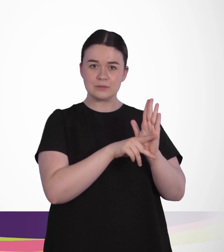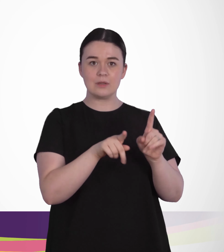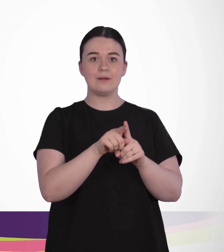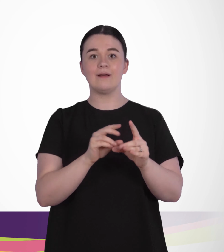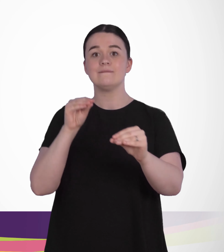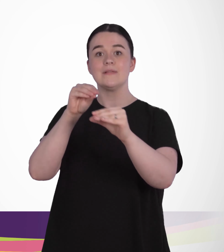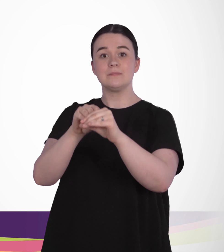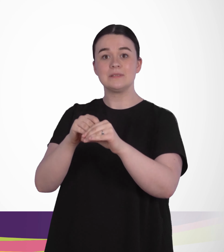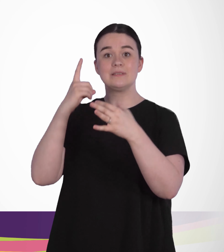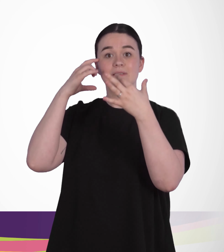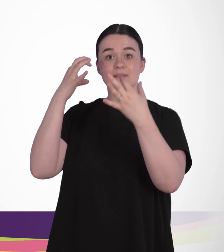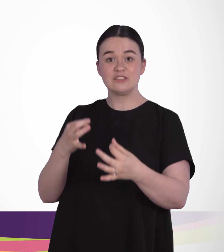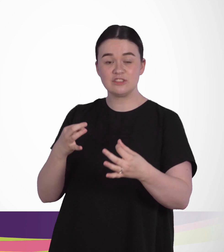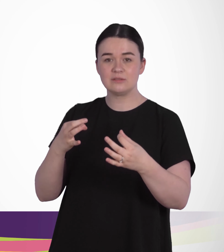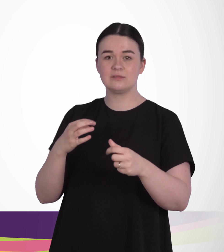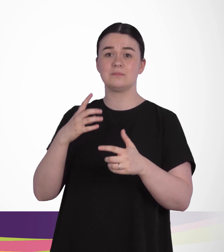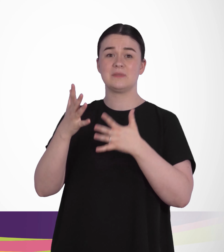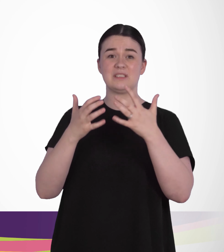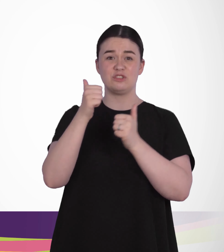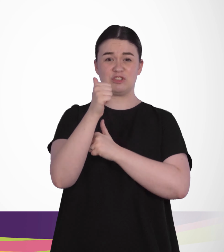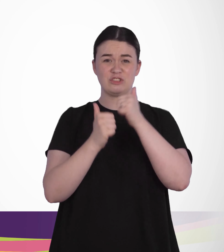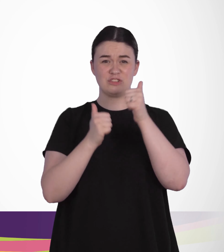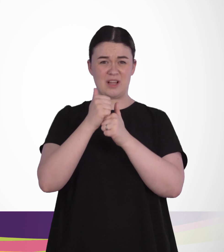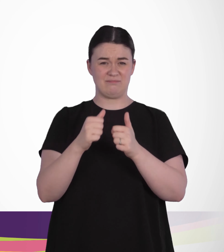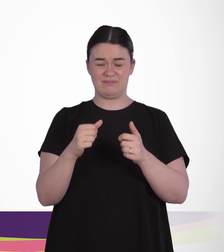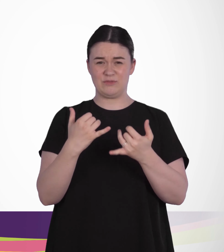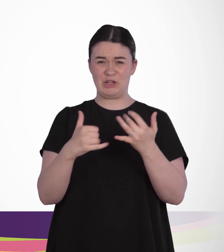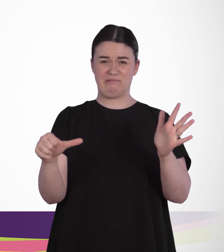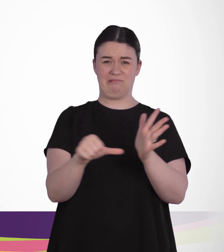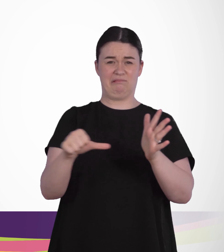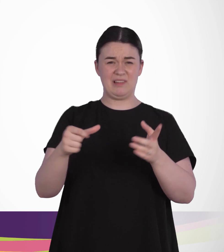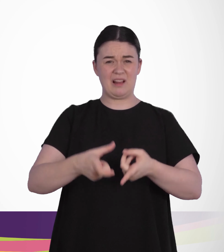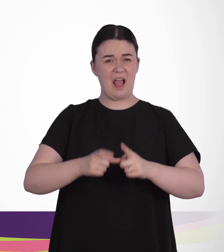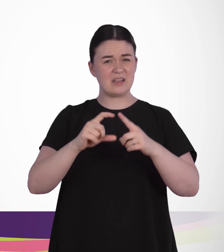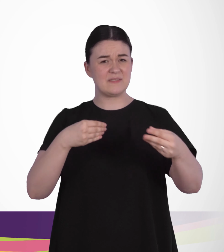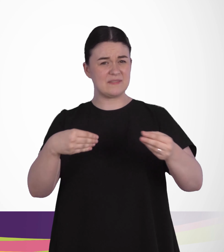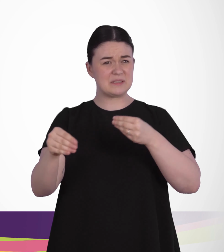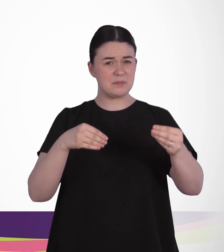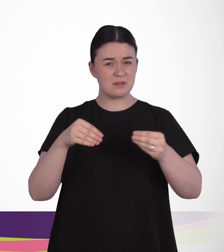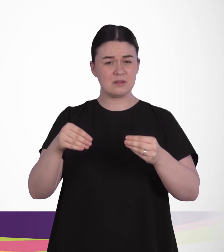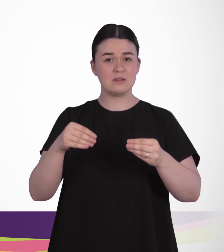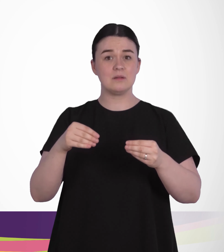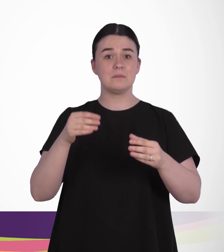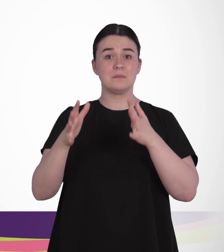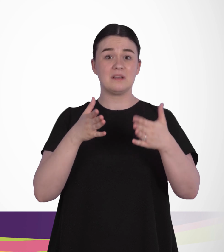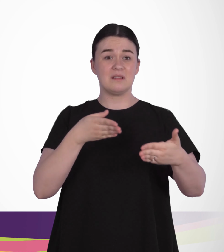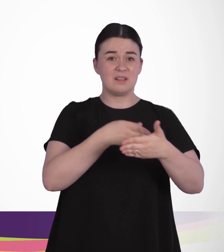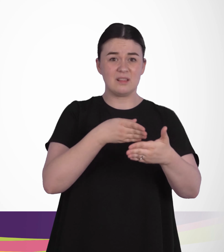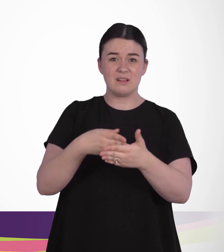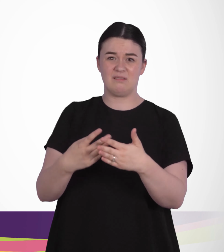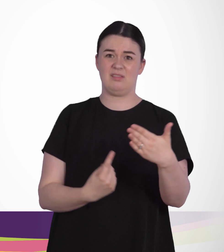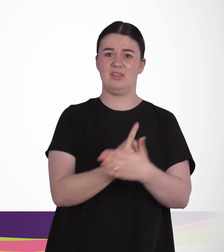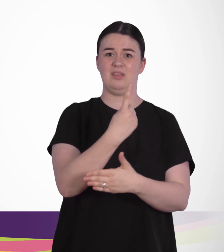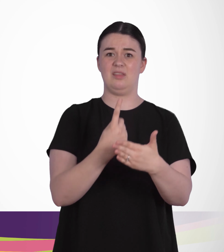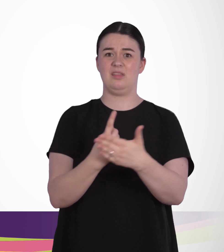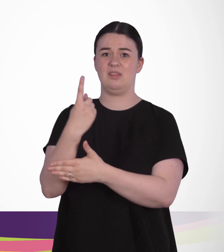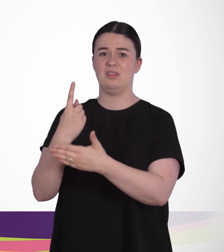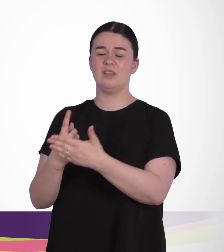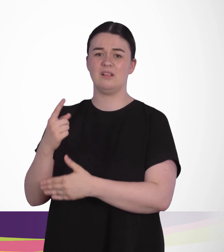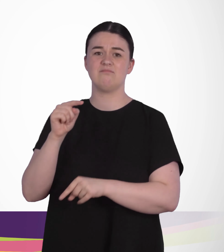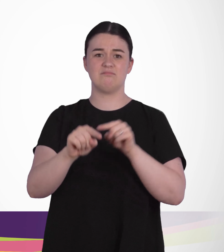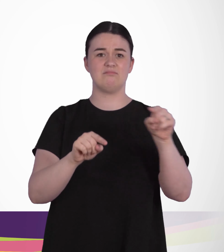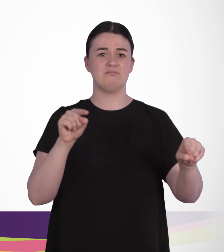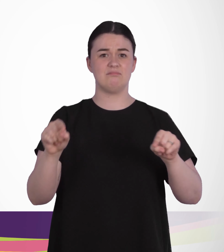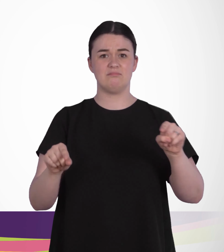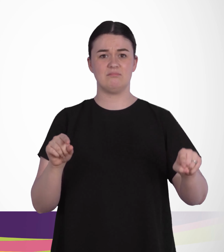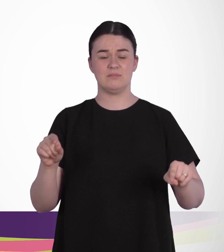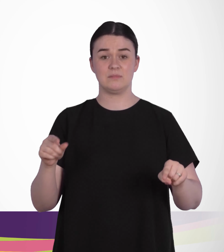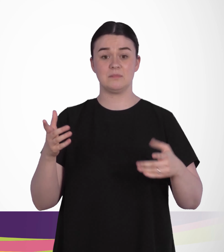and investment decisions, and the inflexible structures of government were called out as barriers to doing